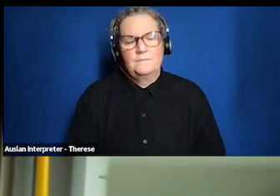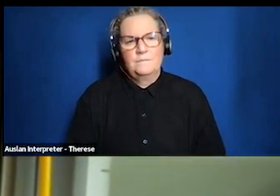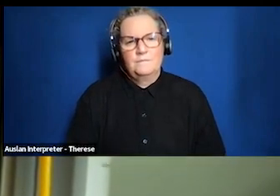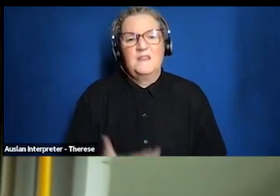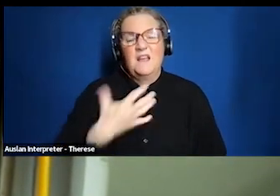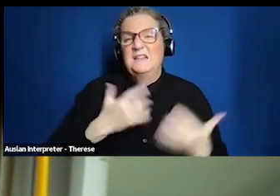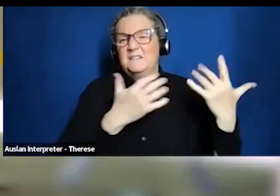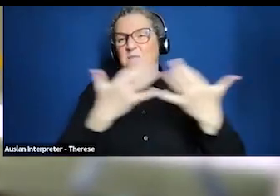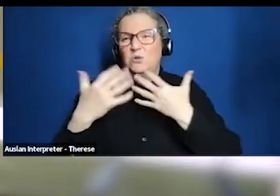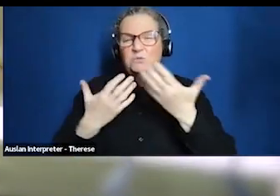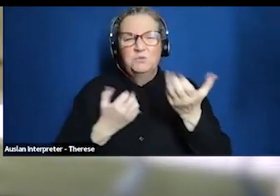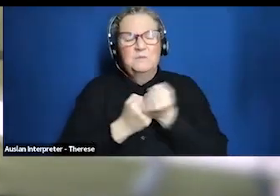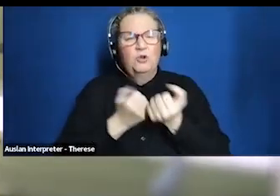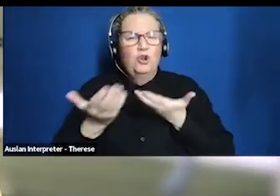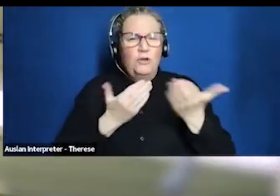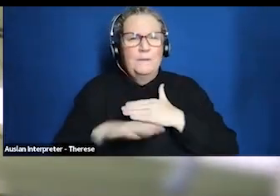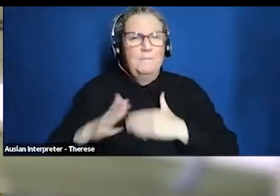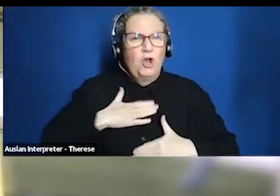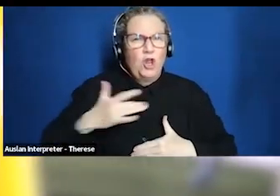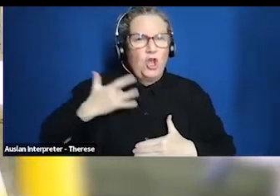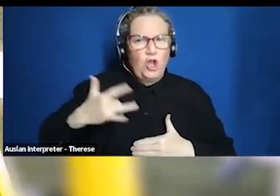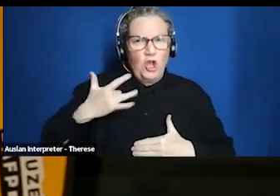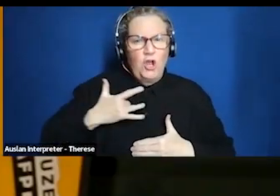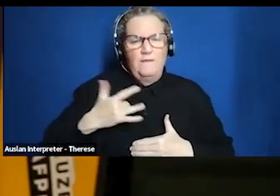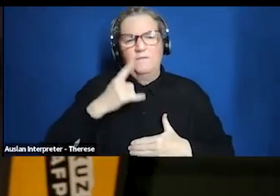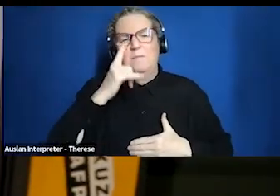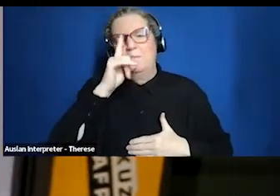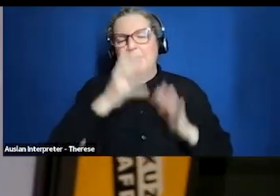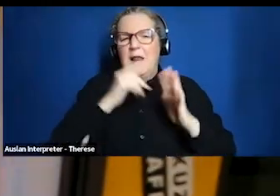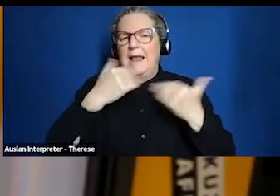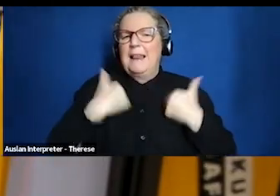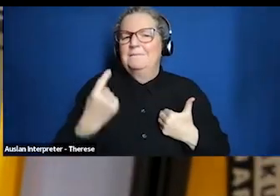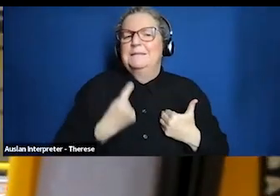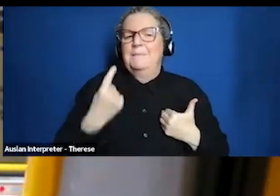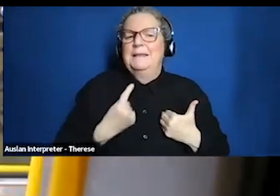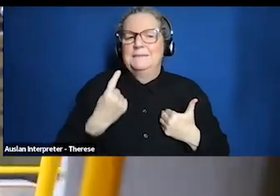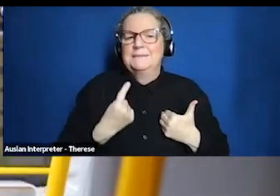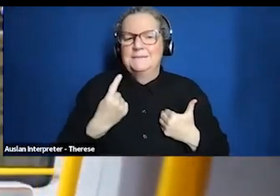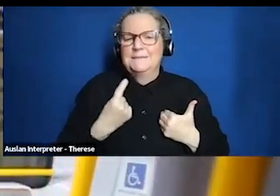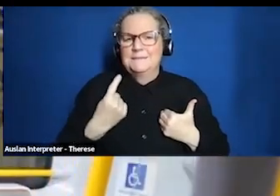services throughout my life to live independently. They are all fragmented at this point